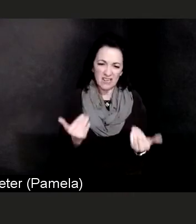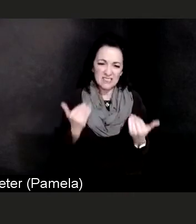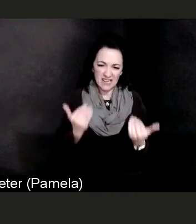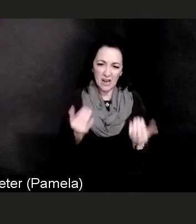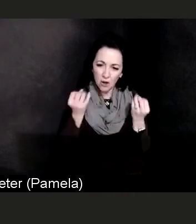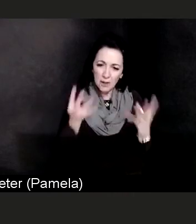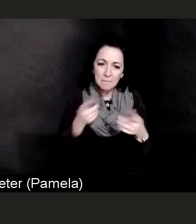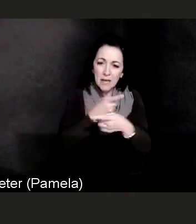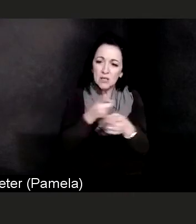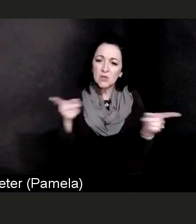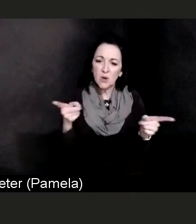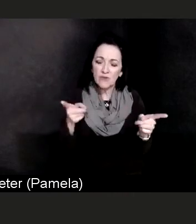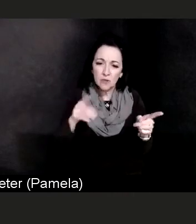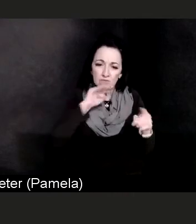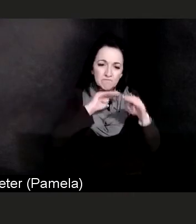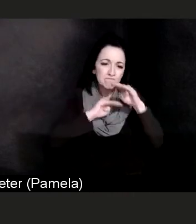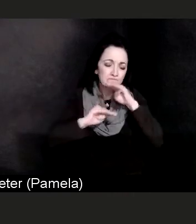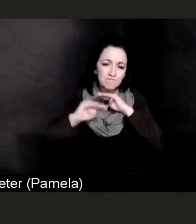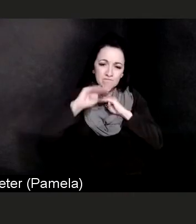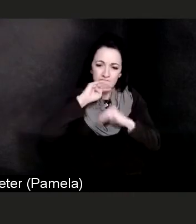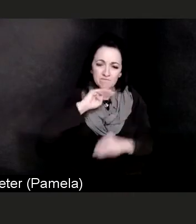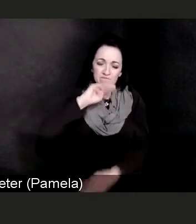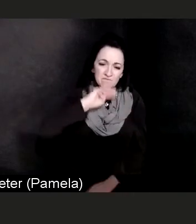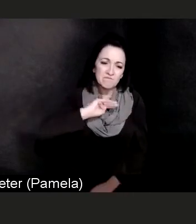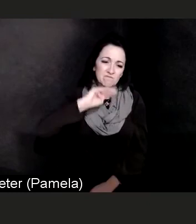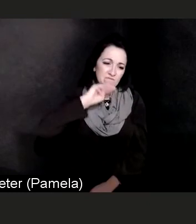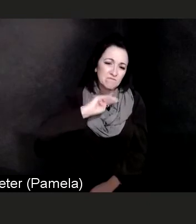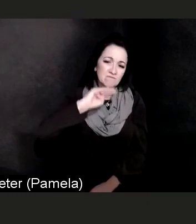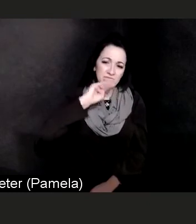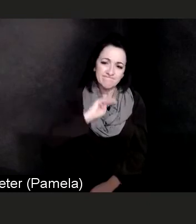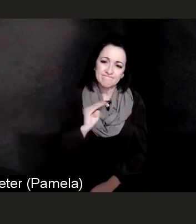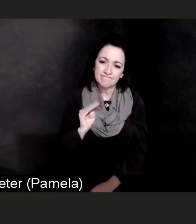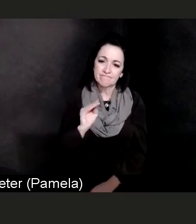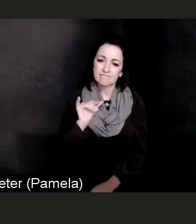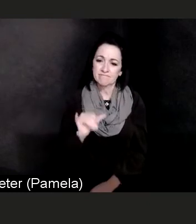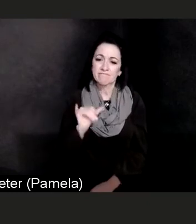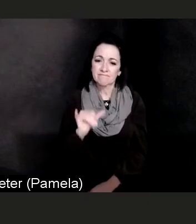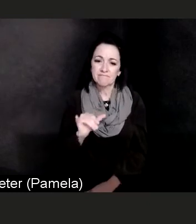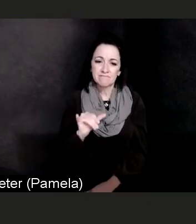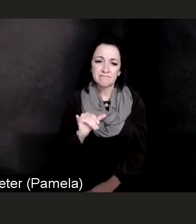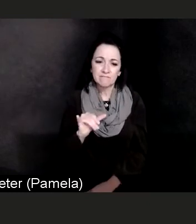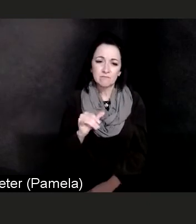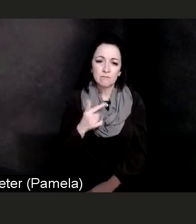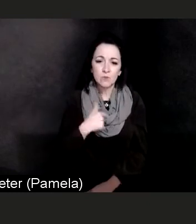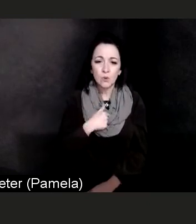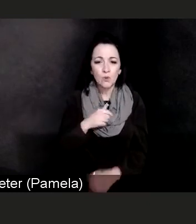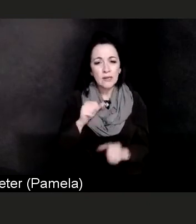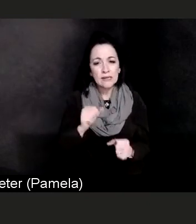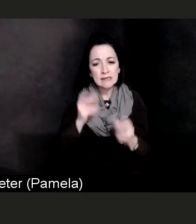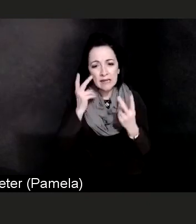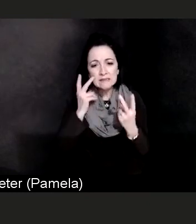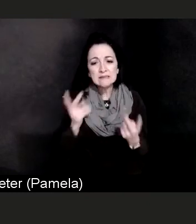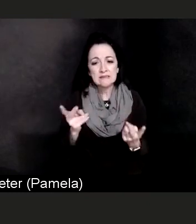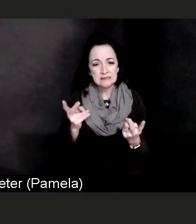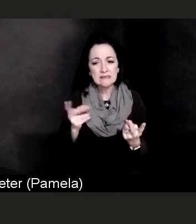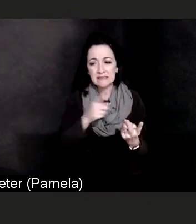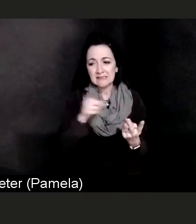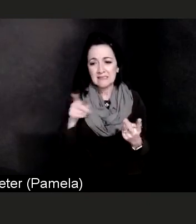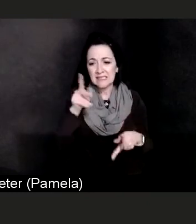where we see the things sort of can see the light at the end of the tunnel and the vaccine is working